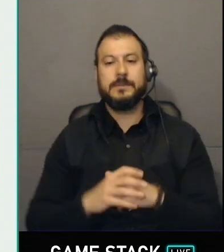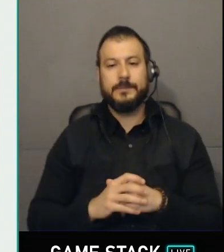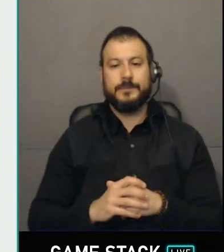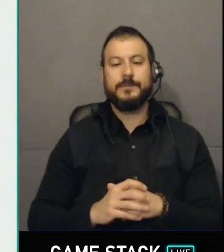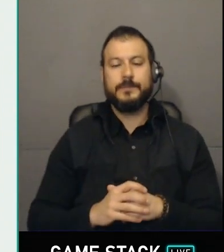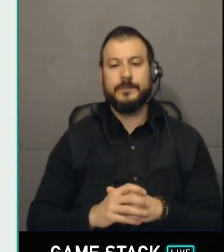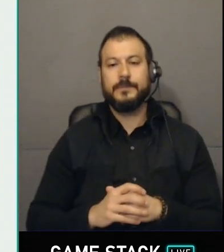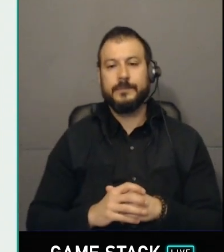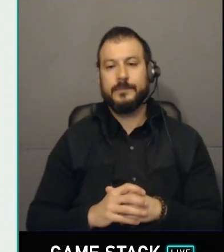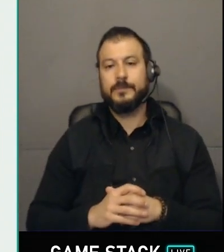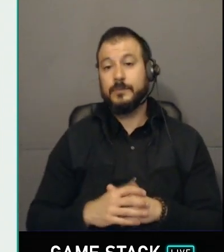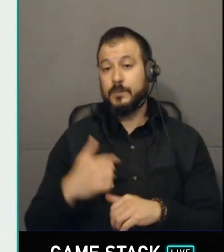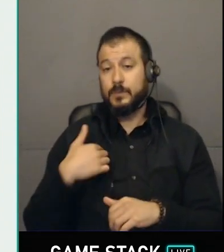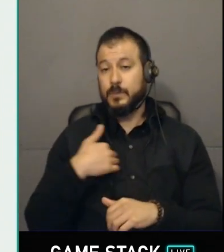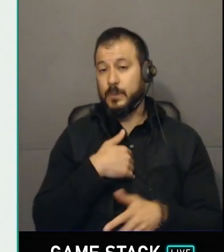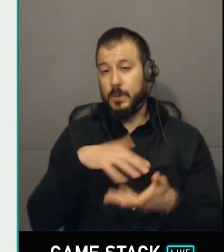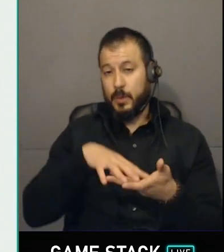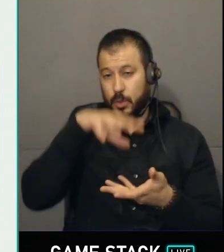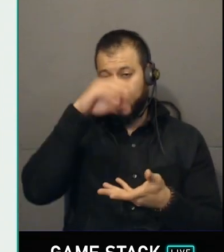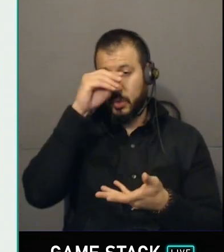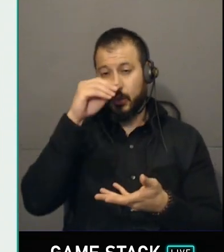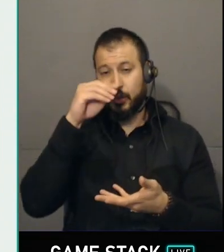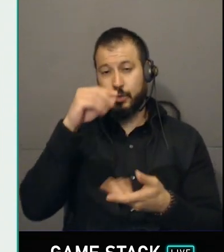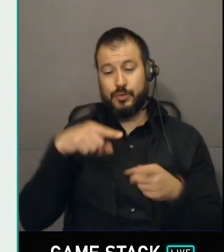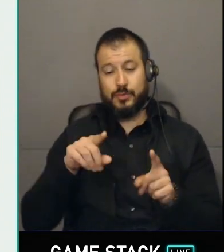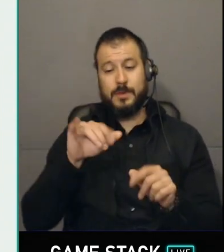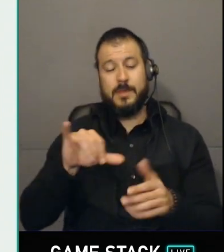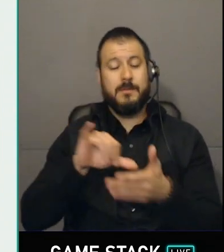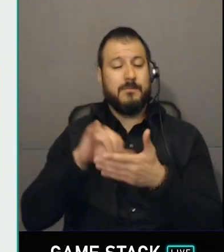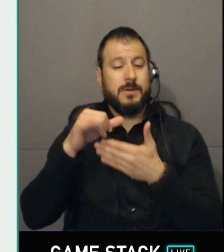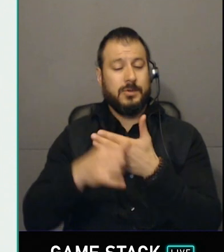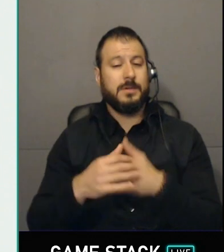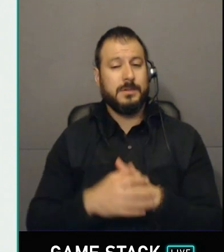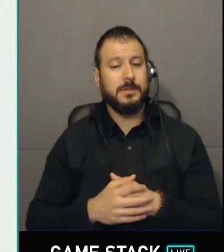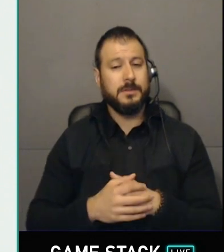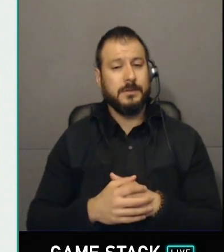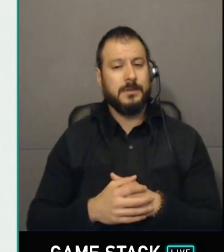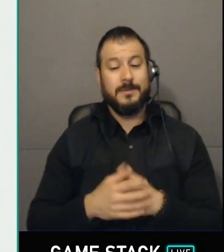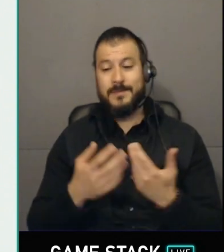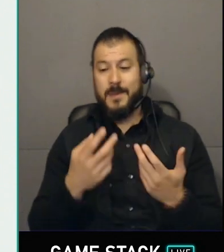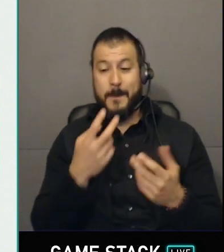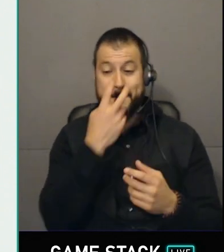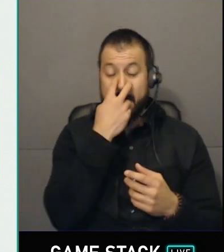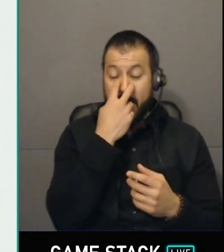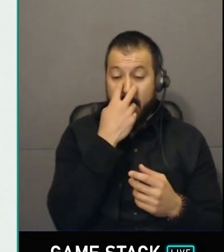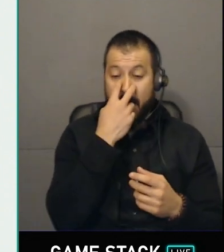We learned in that project that for blind and low vision gamers,